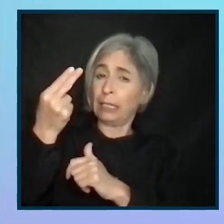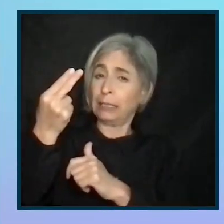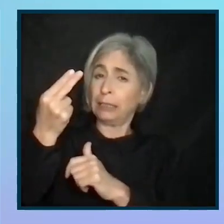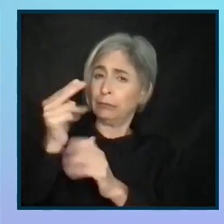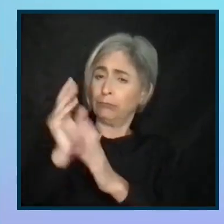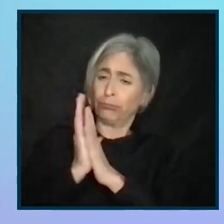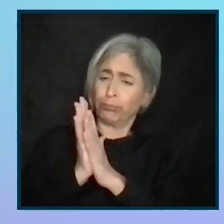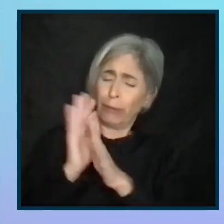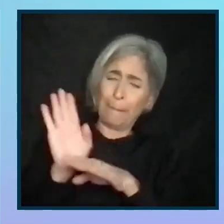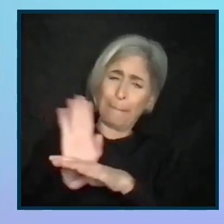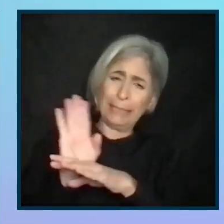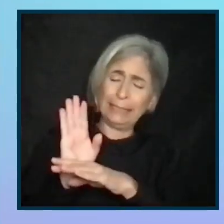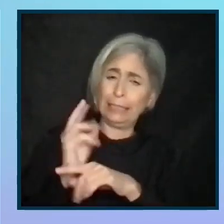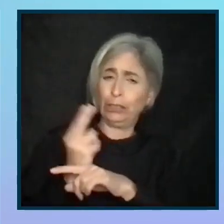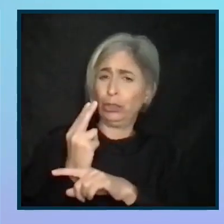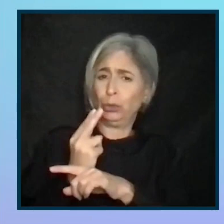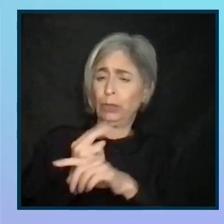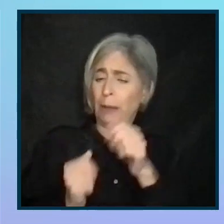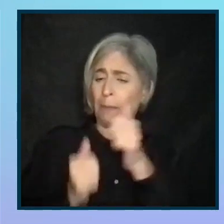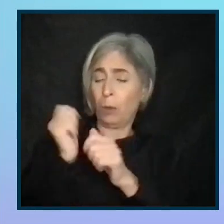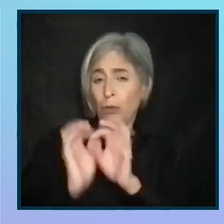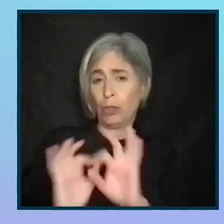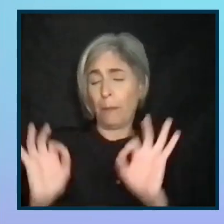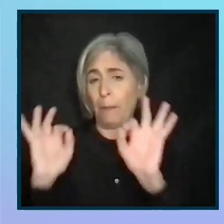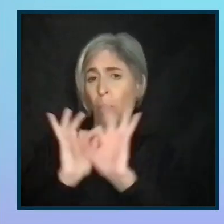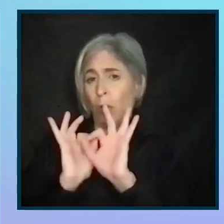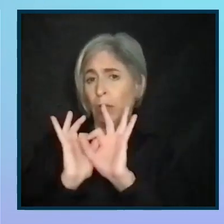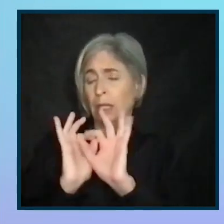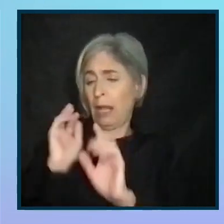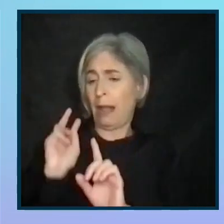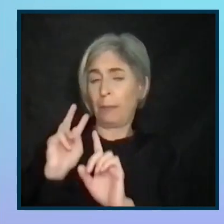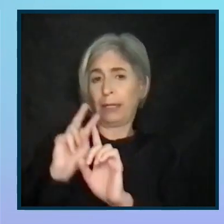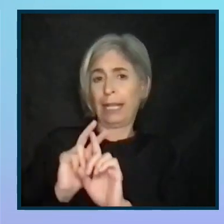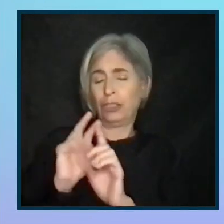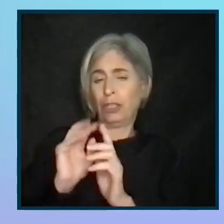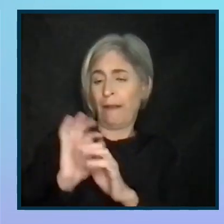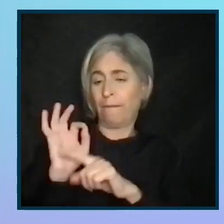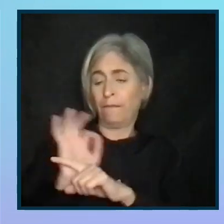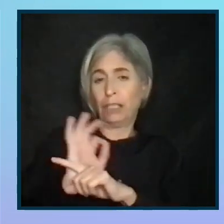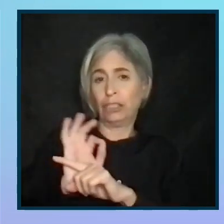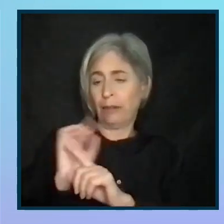and highly used, and most important applications, and functionality first.